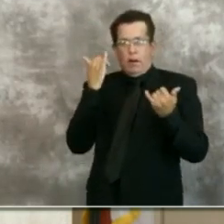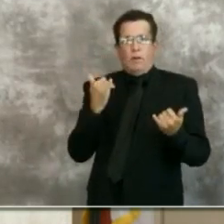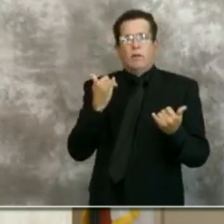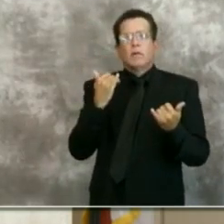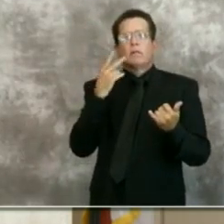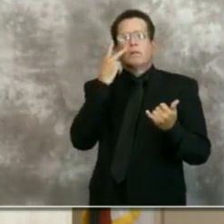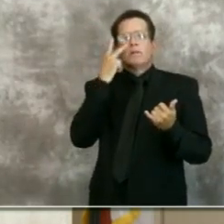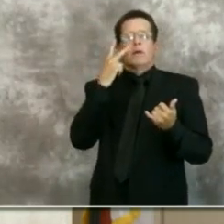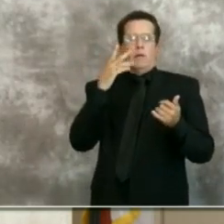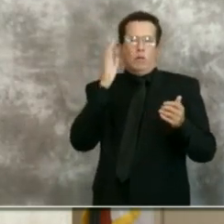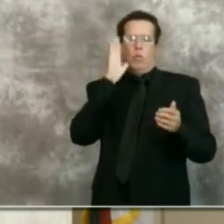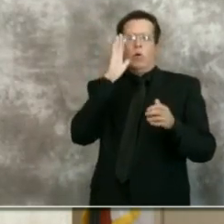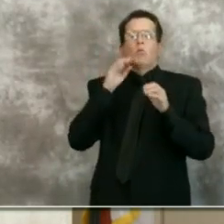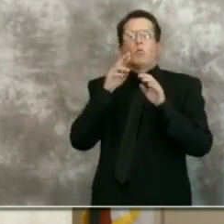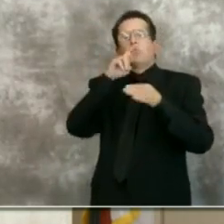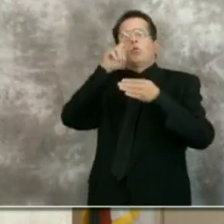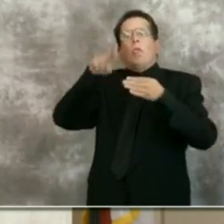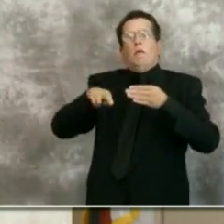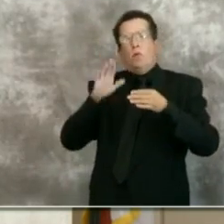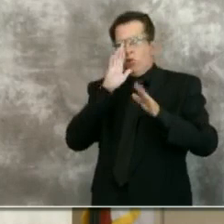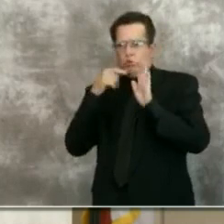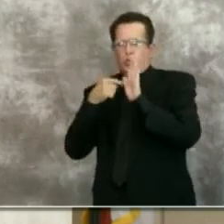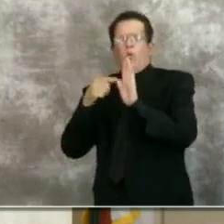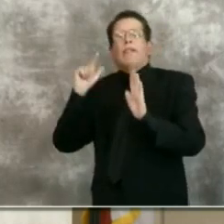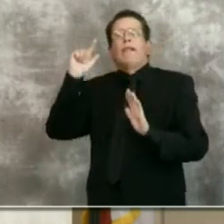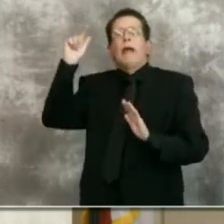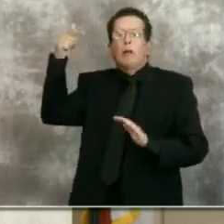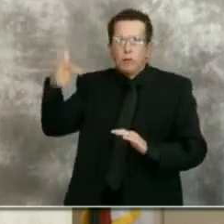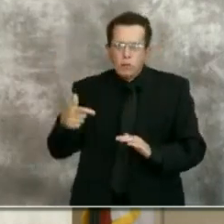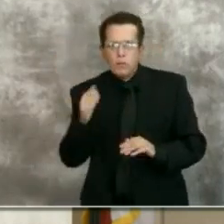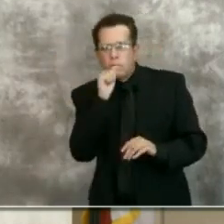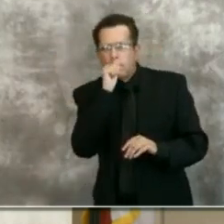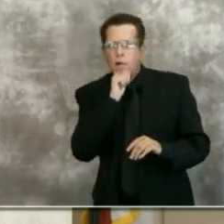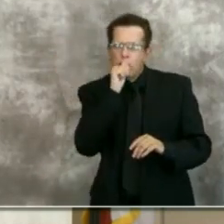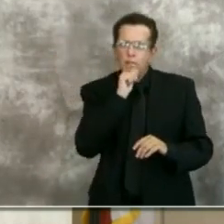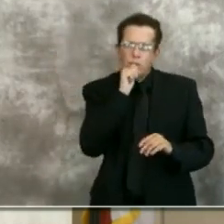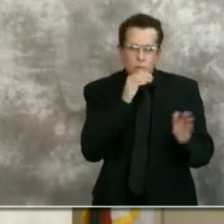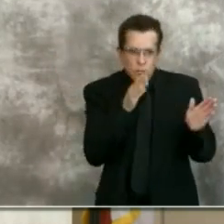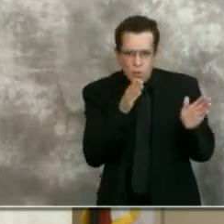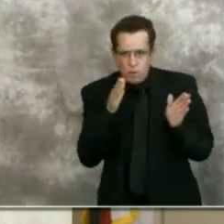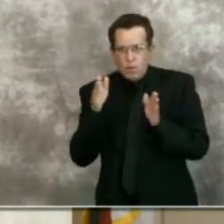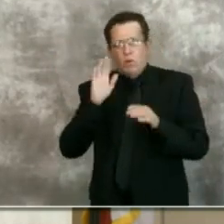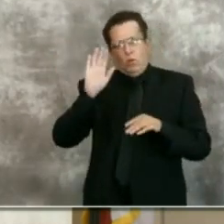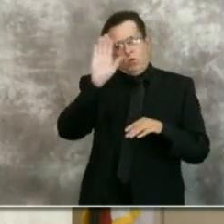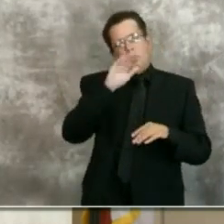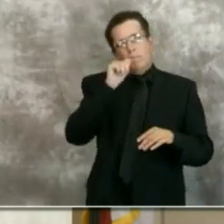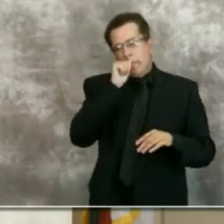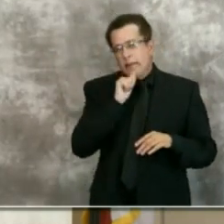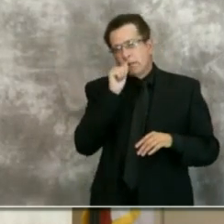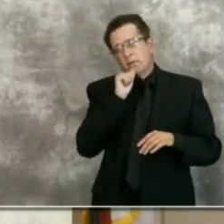LACK THAT EVEN AFTER WE MAYBE TURN THE DIAL LITTLE BIT MORE IN THE RESTRICTIVE WAY THERE COULD BE SOME TIME BEFORE WE